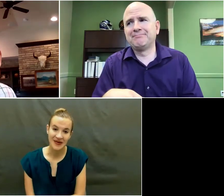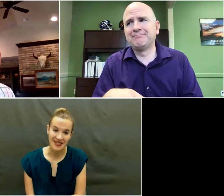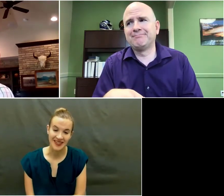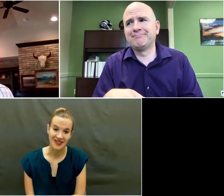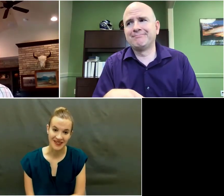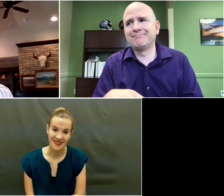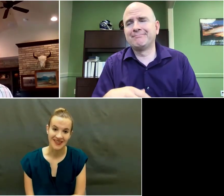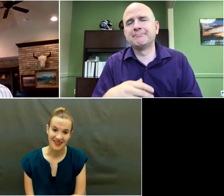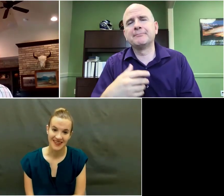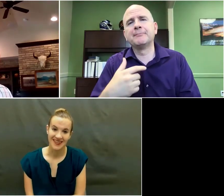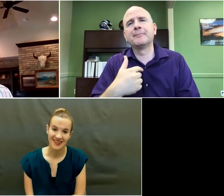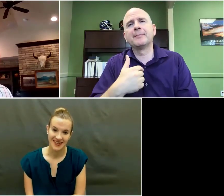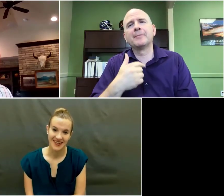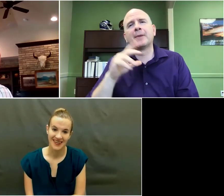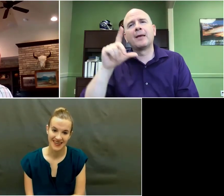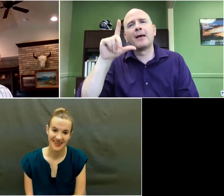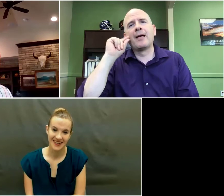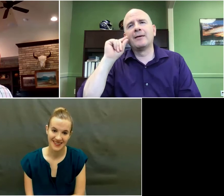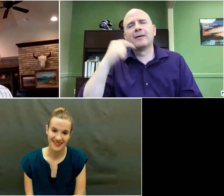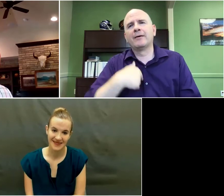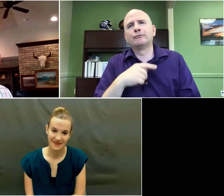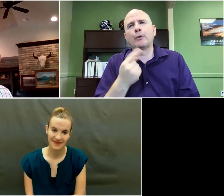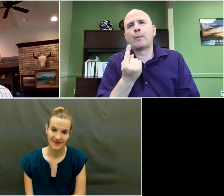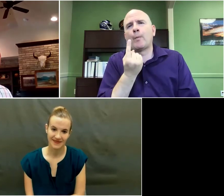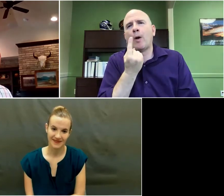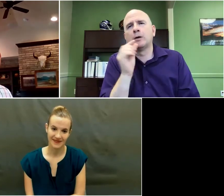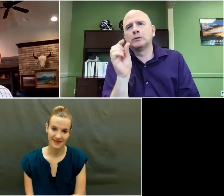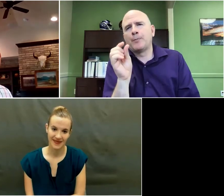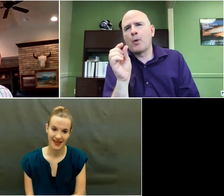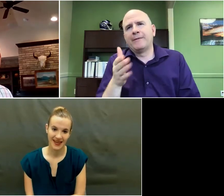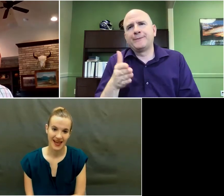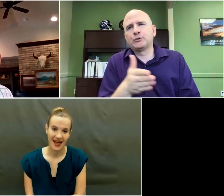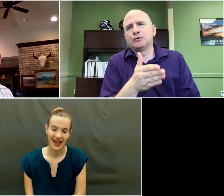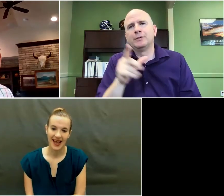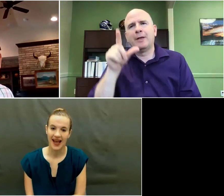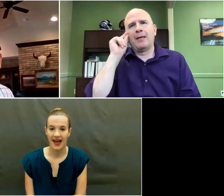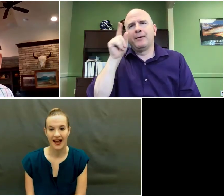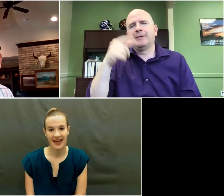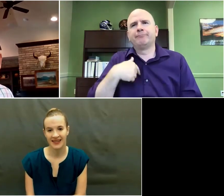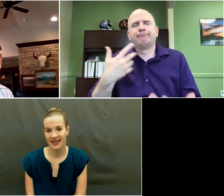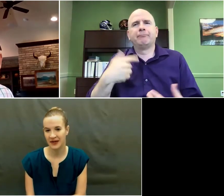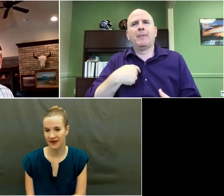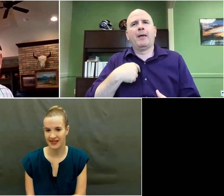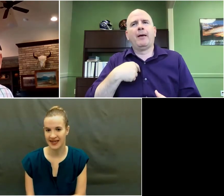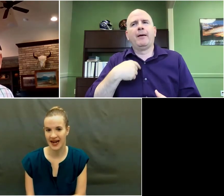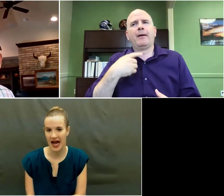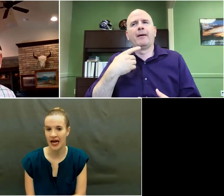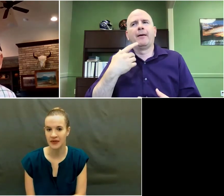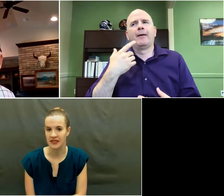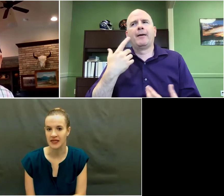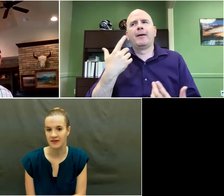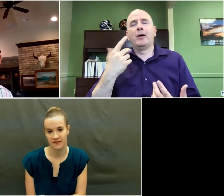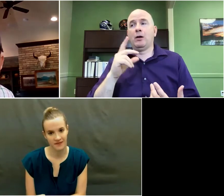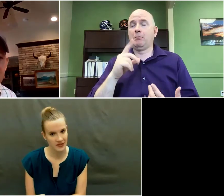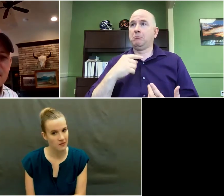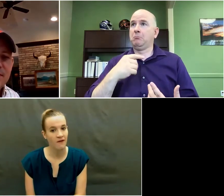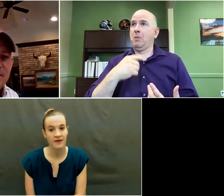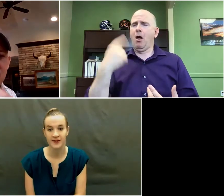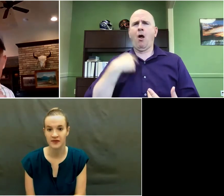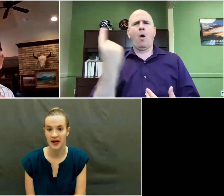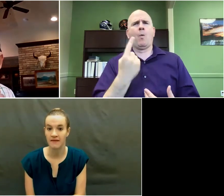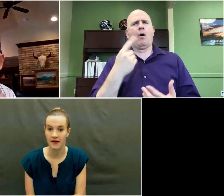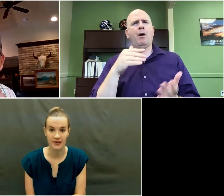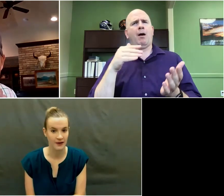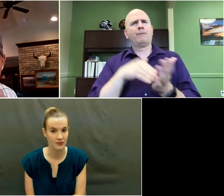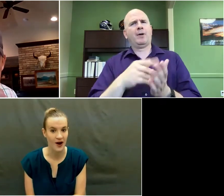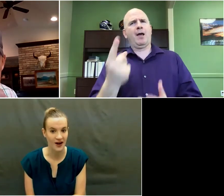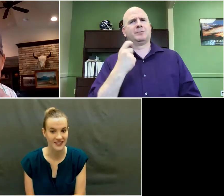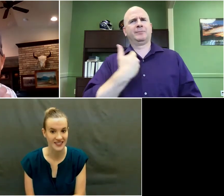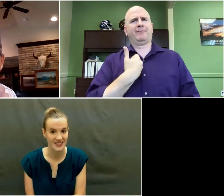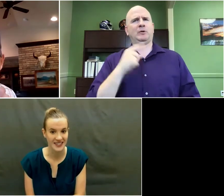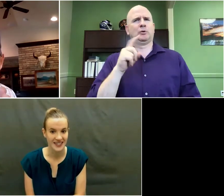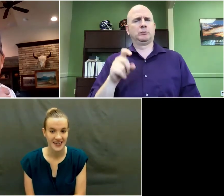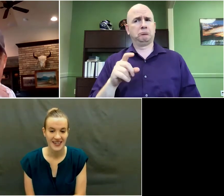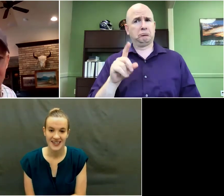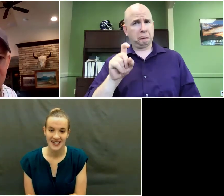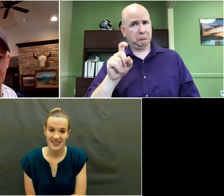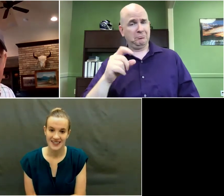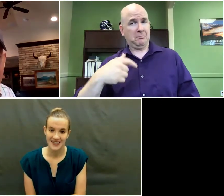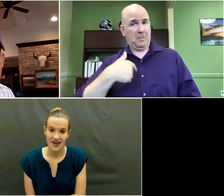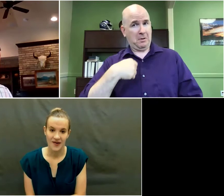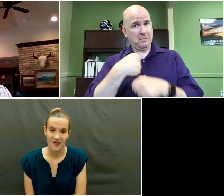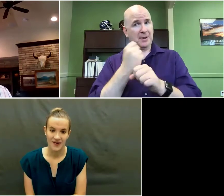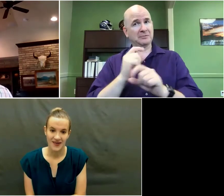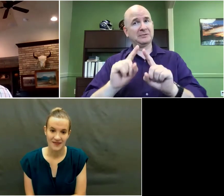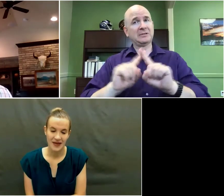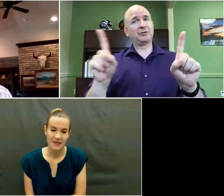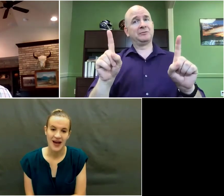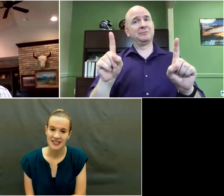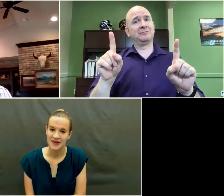decision. At Gallaudet University, I was a small fish in a very large pond. So people asked me the